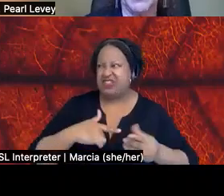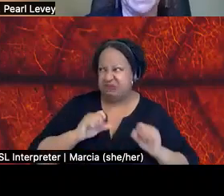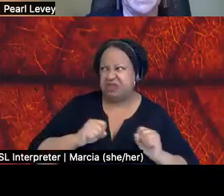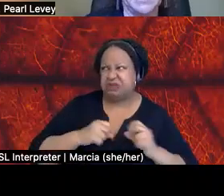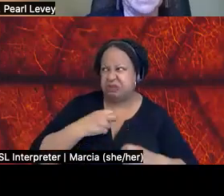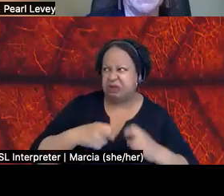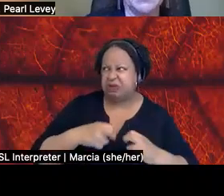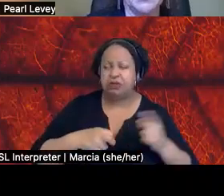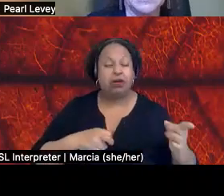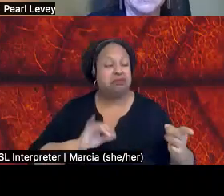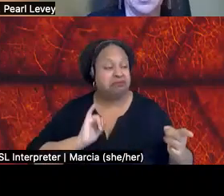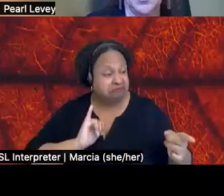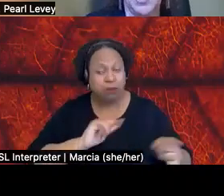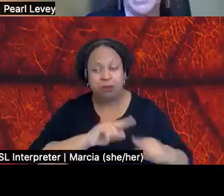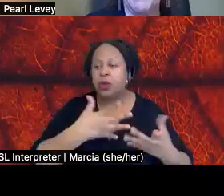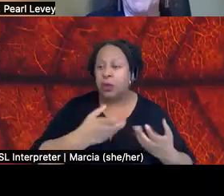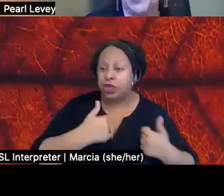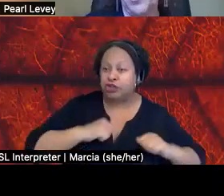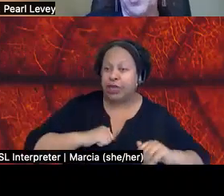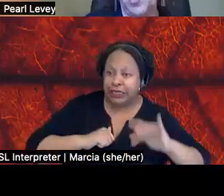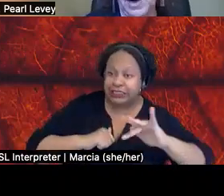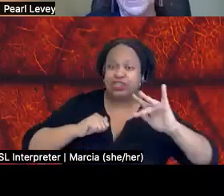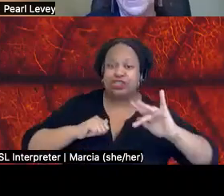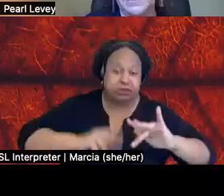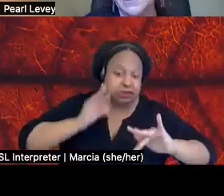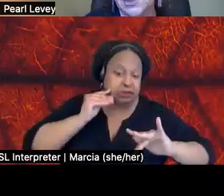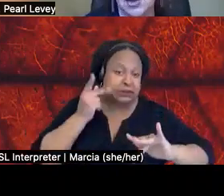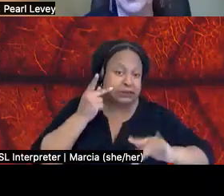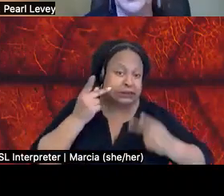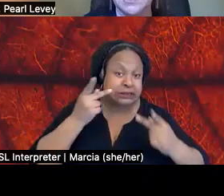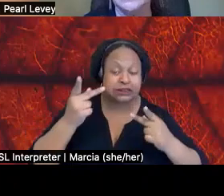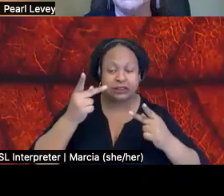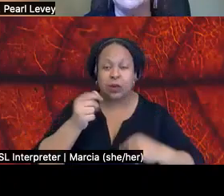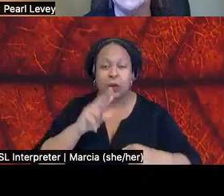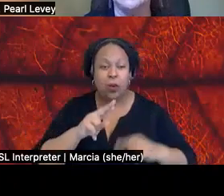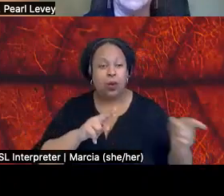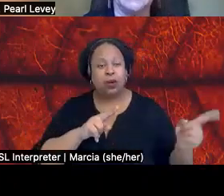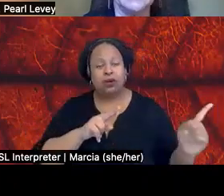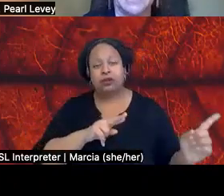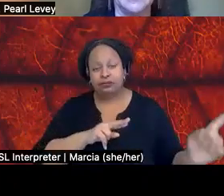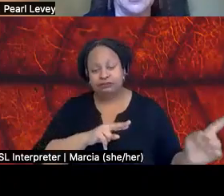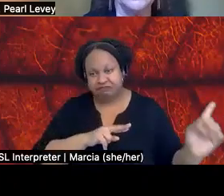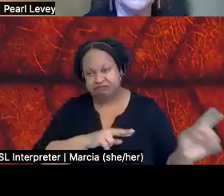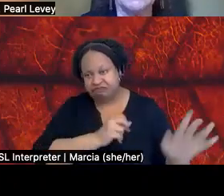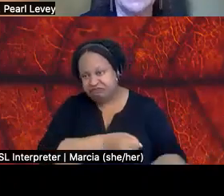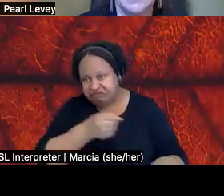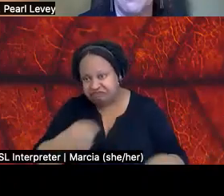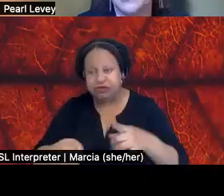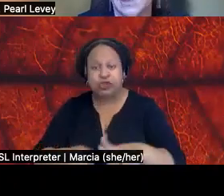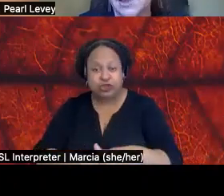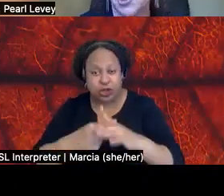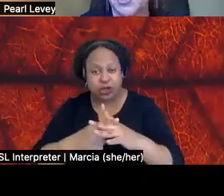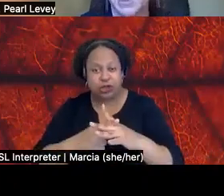They want to get that experience or they start with it and they said, see how it goes and often it does go okay.